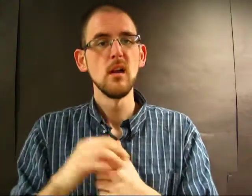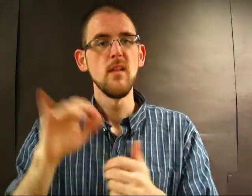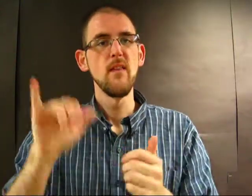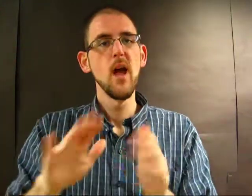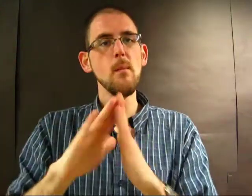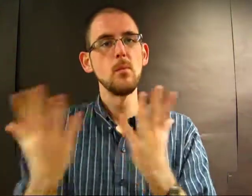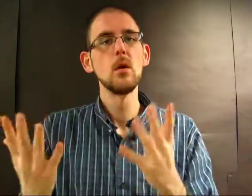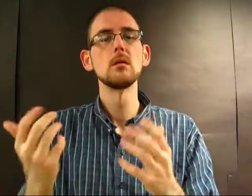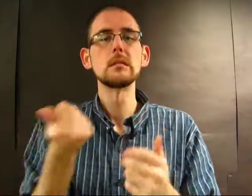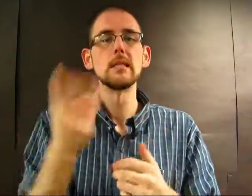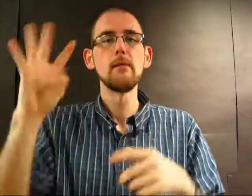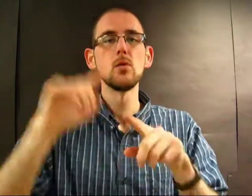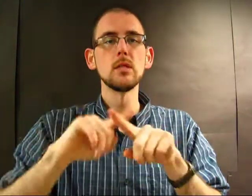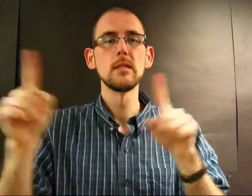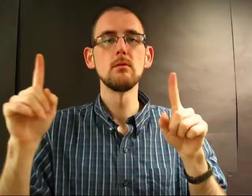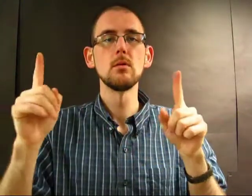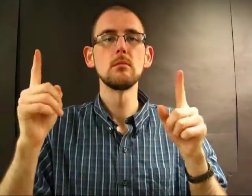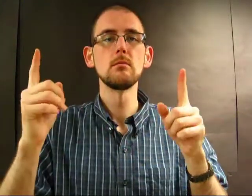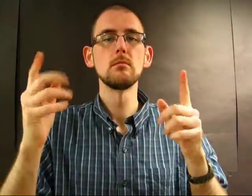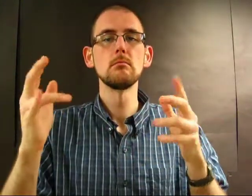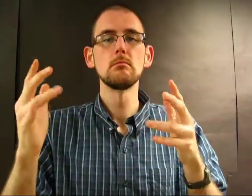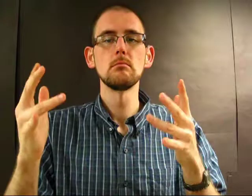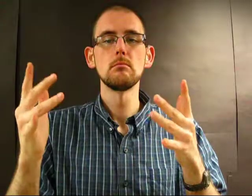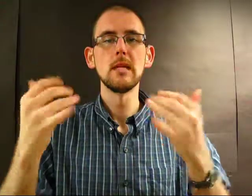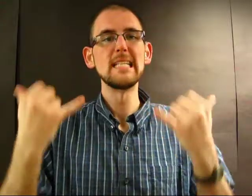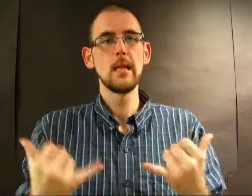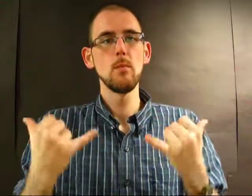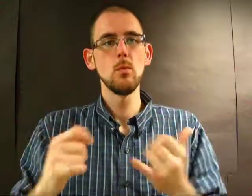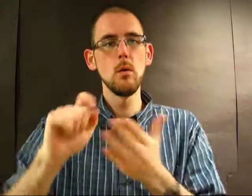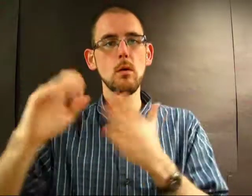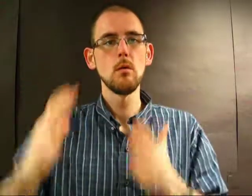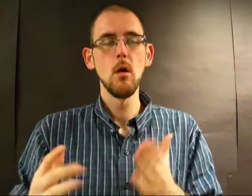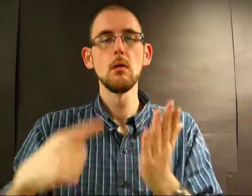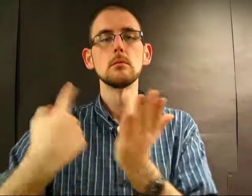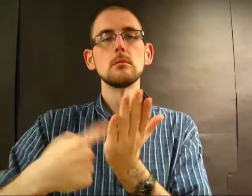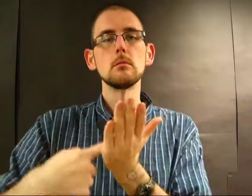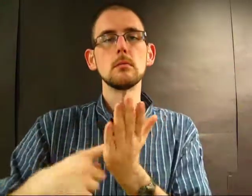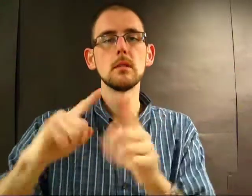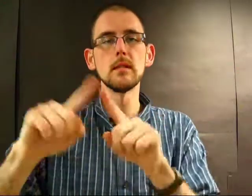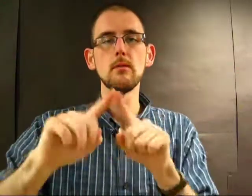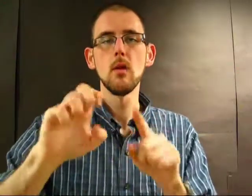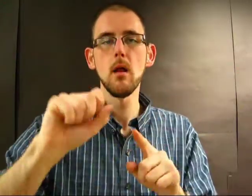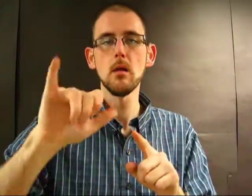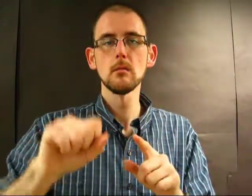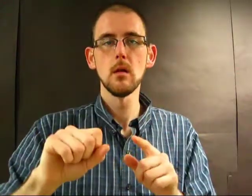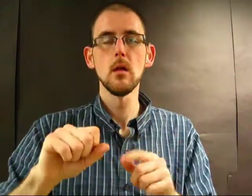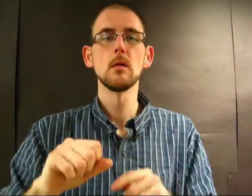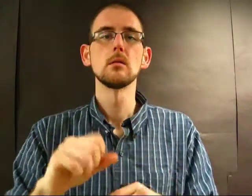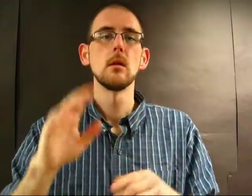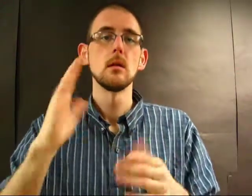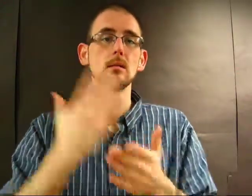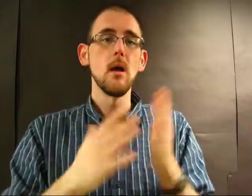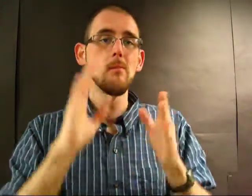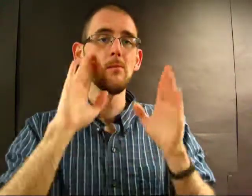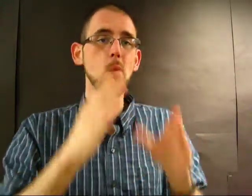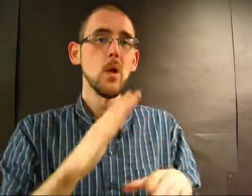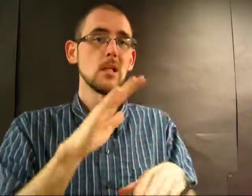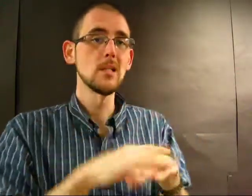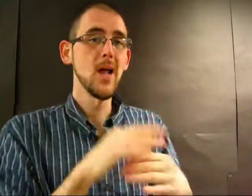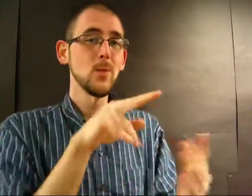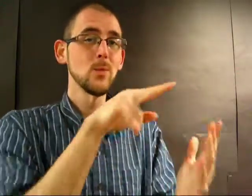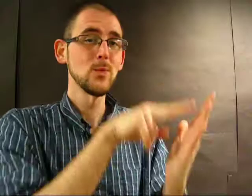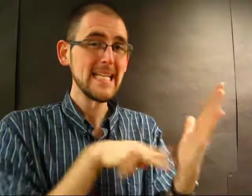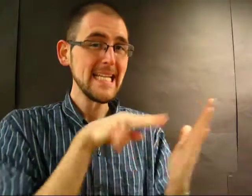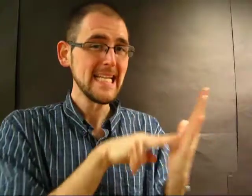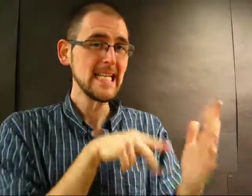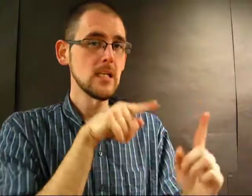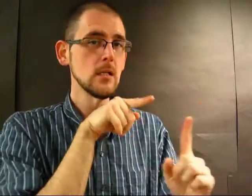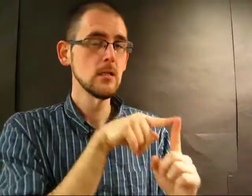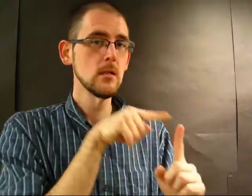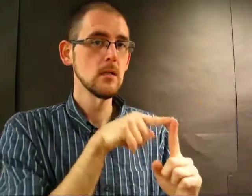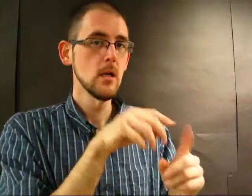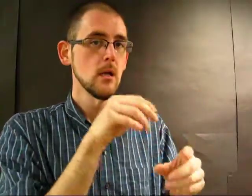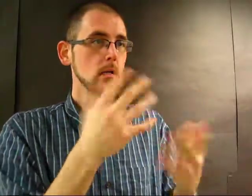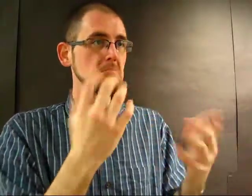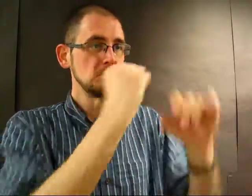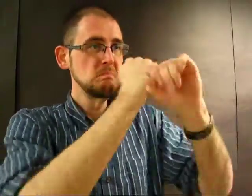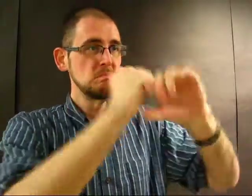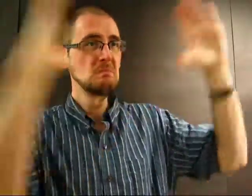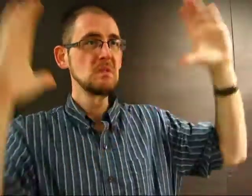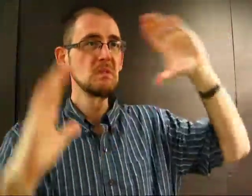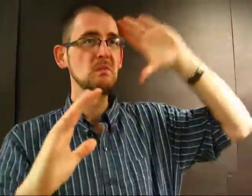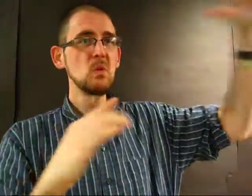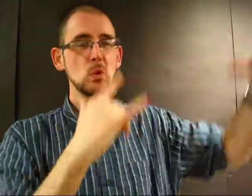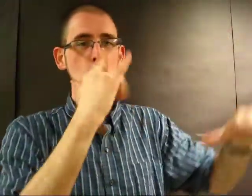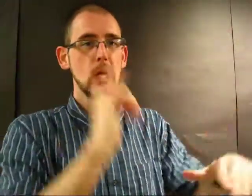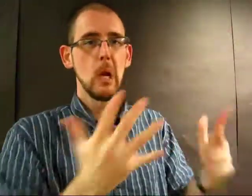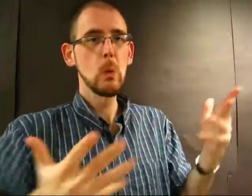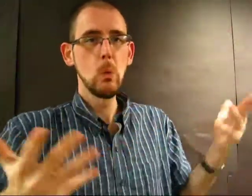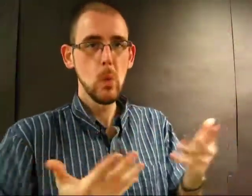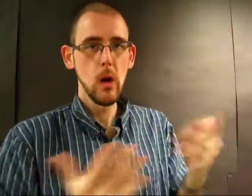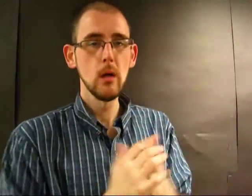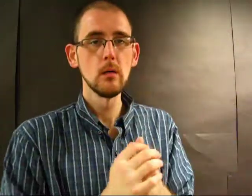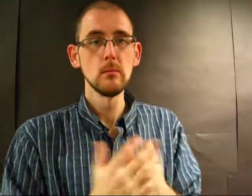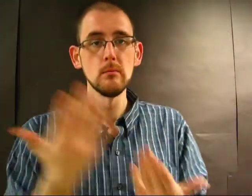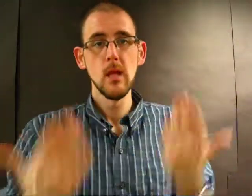So several contemporary authors wrote essays, some of which focused on what the future would look like.